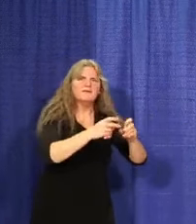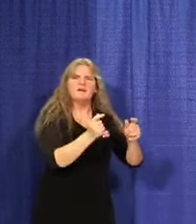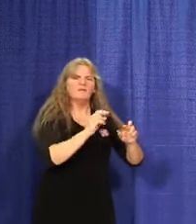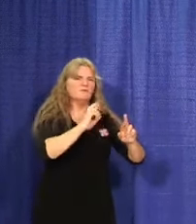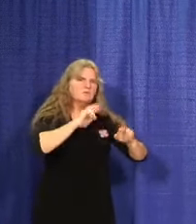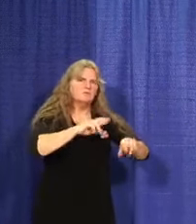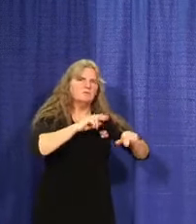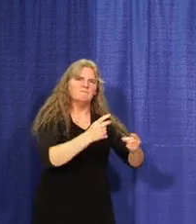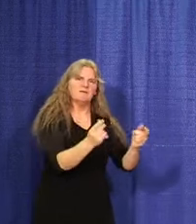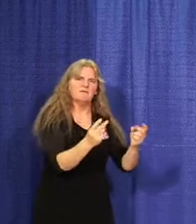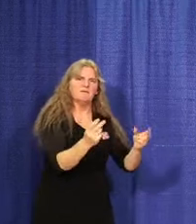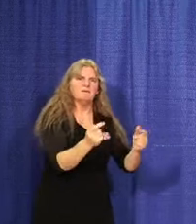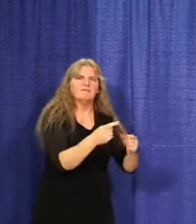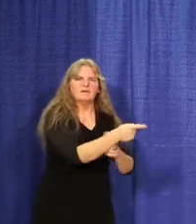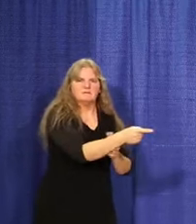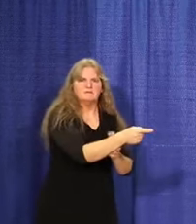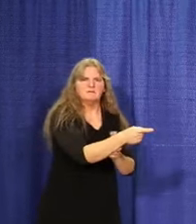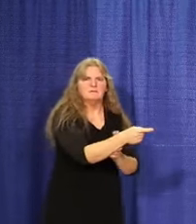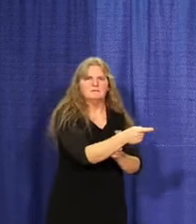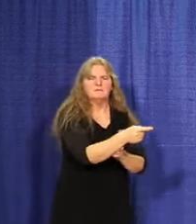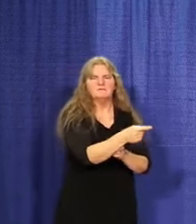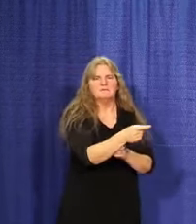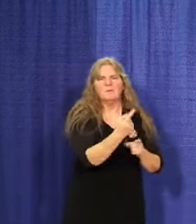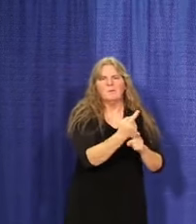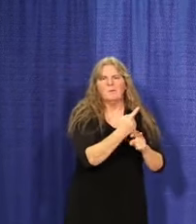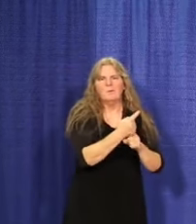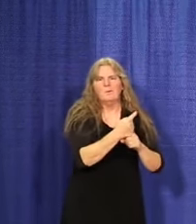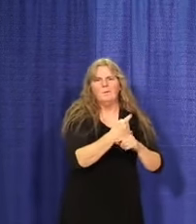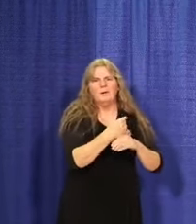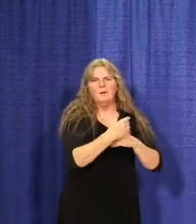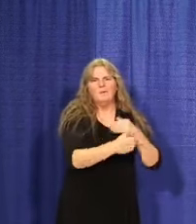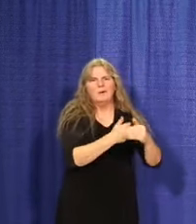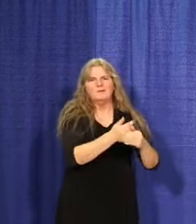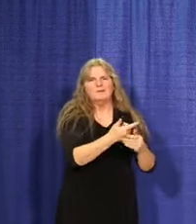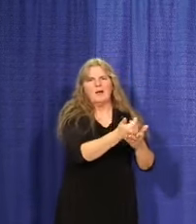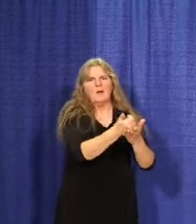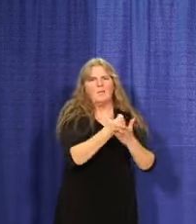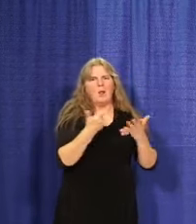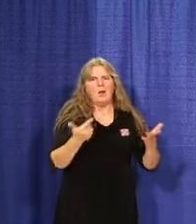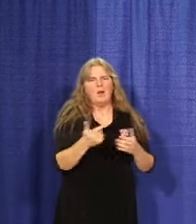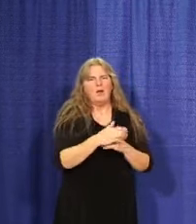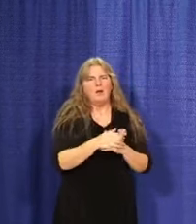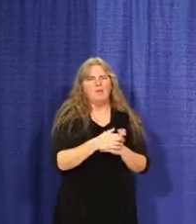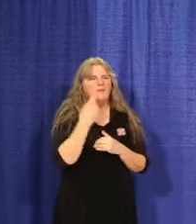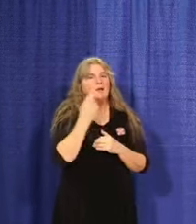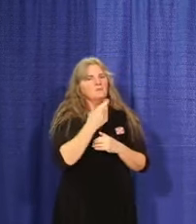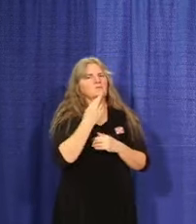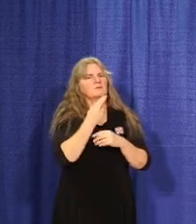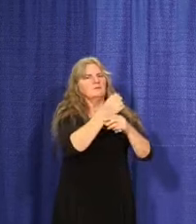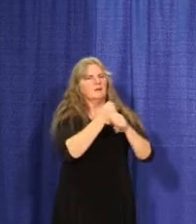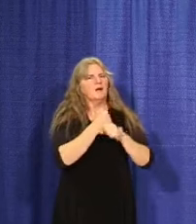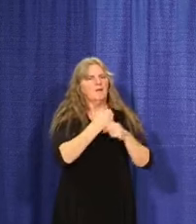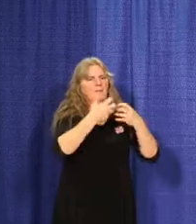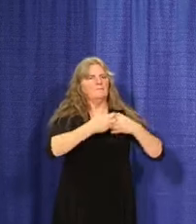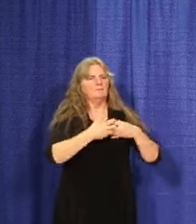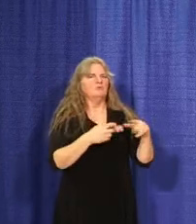that we can inform people appropriately. That is one of the reasons we acquired that machine.